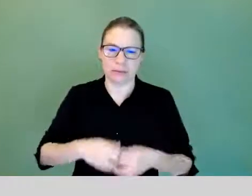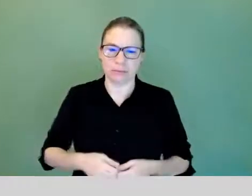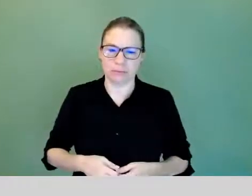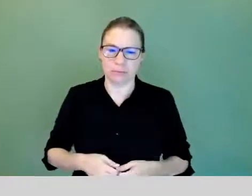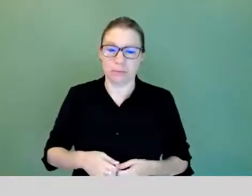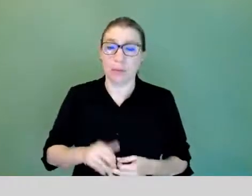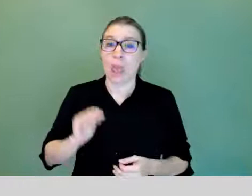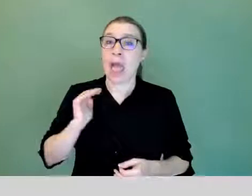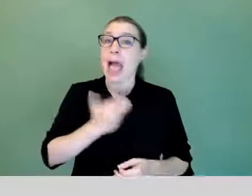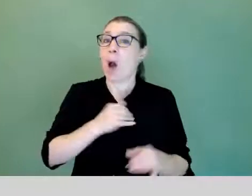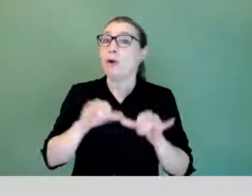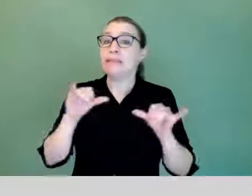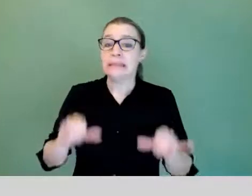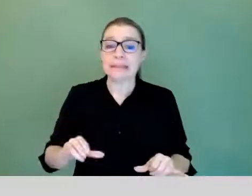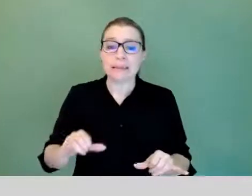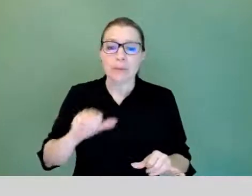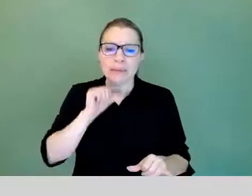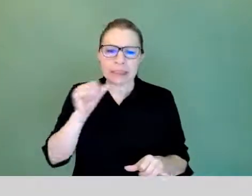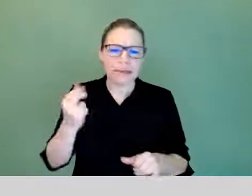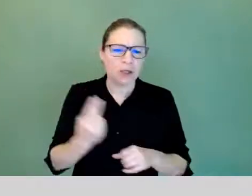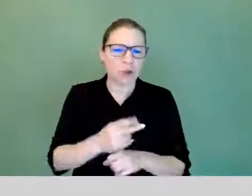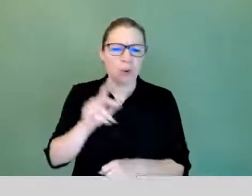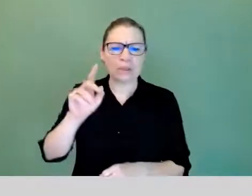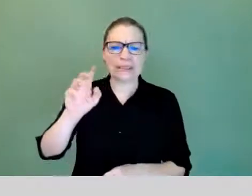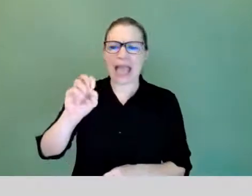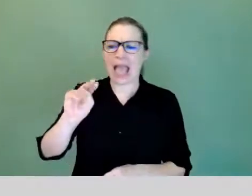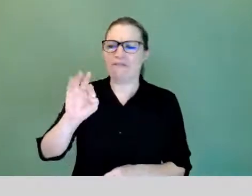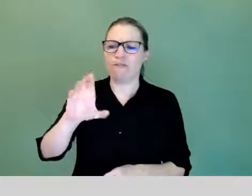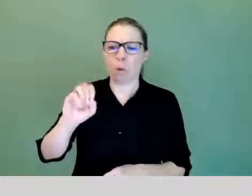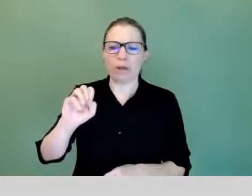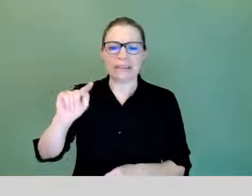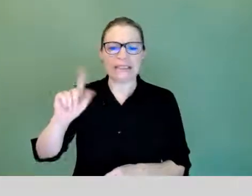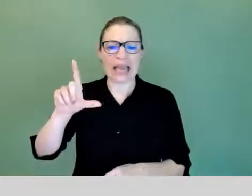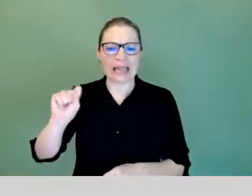And our system doesn't use TLS for all pages or supports weak encryption.